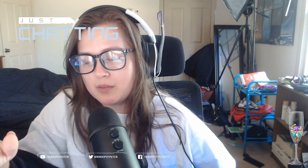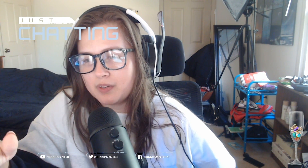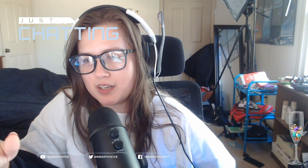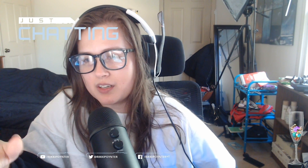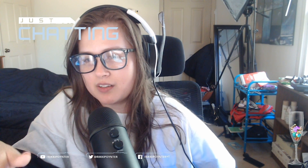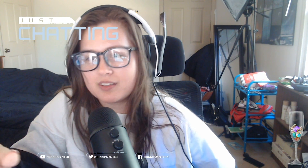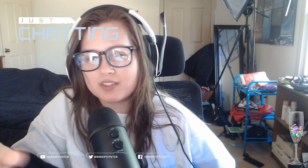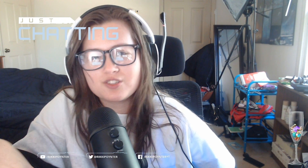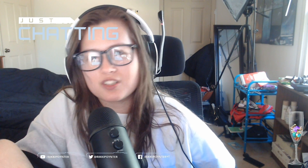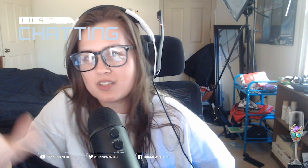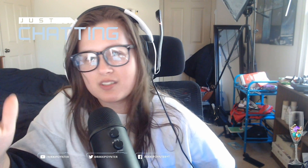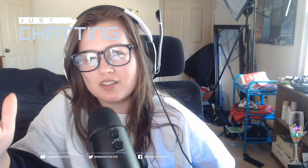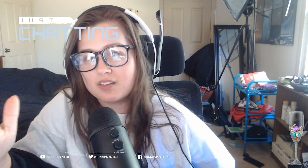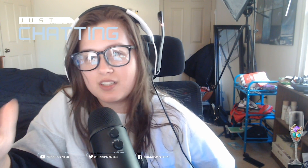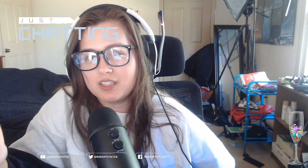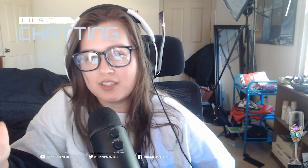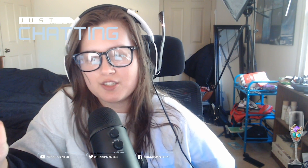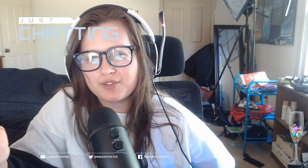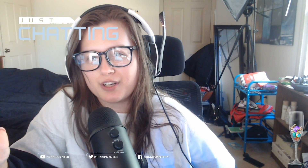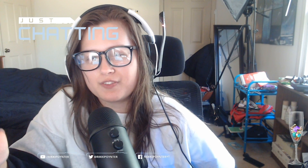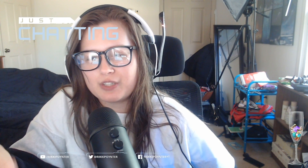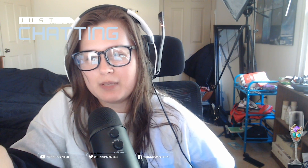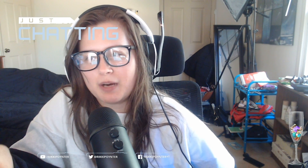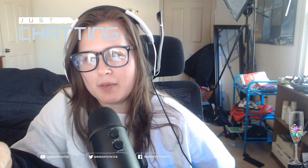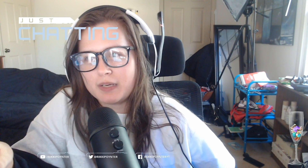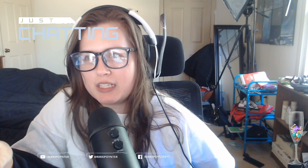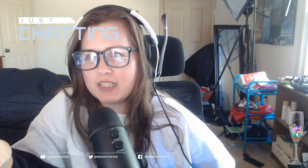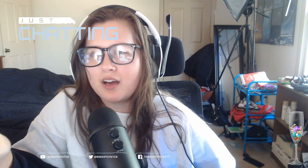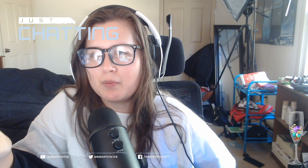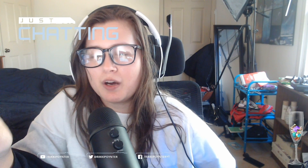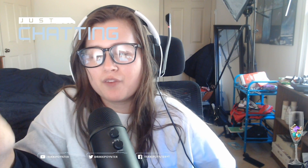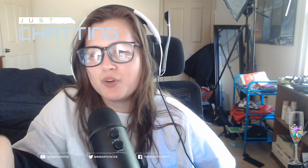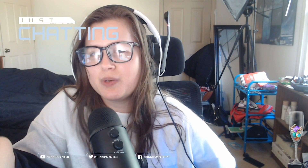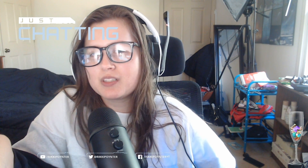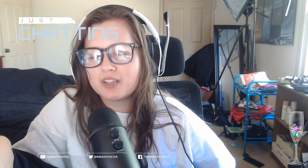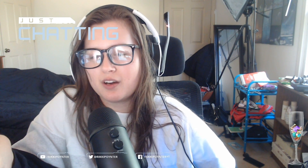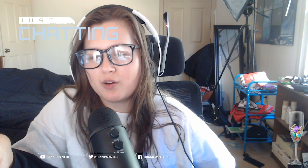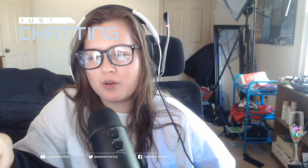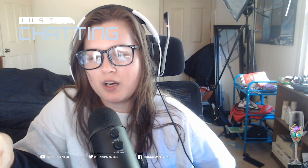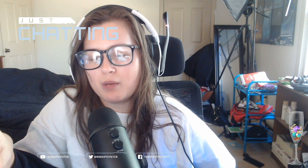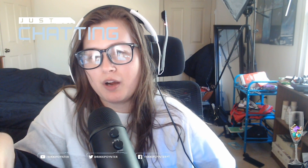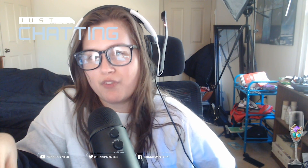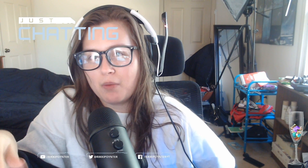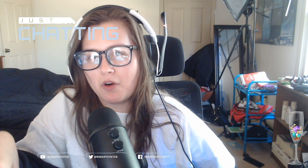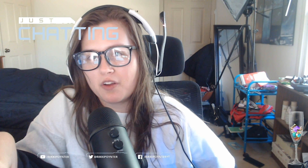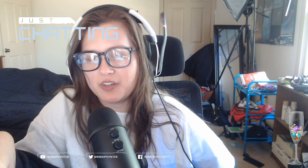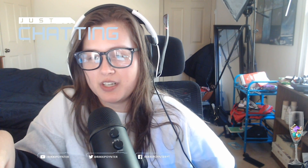Because it's just really stressful, in my opinion. But a few weeks ago, my friend Martha and I